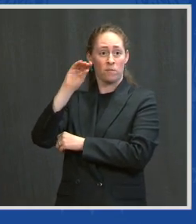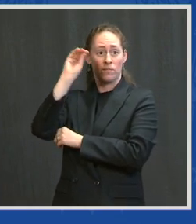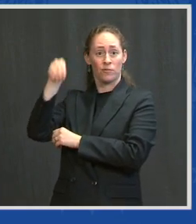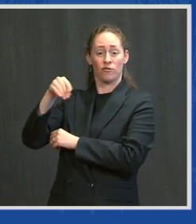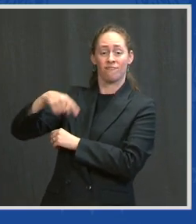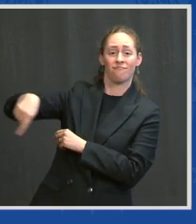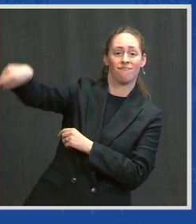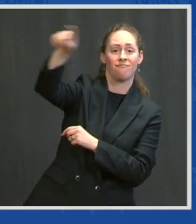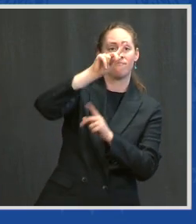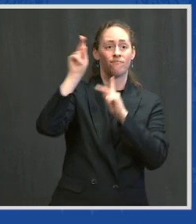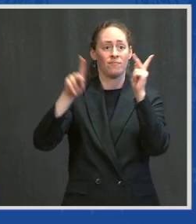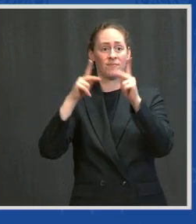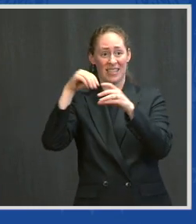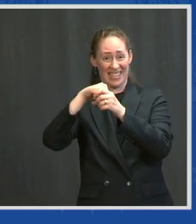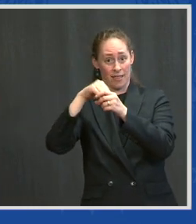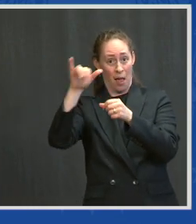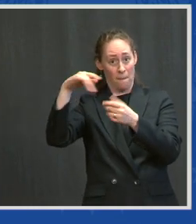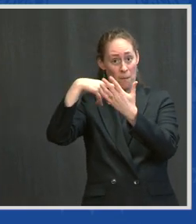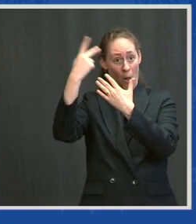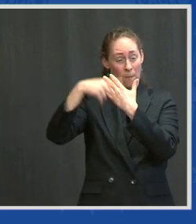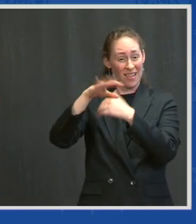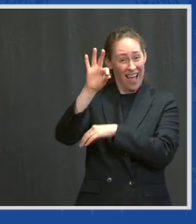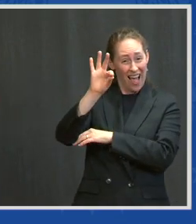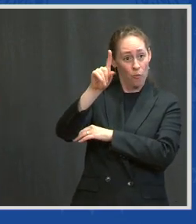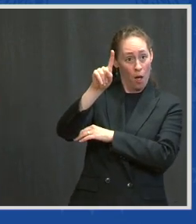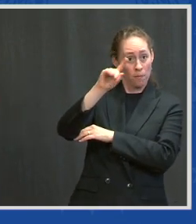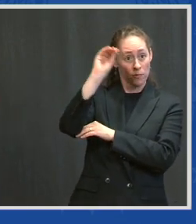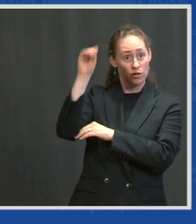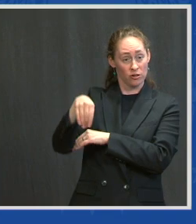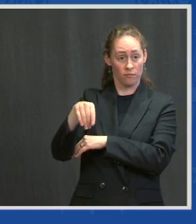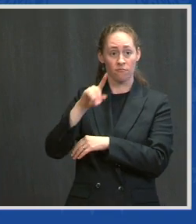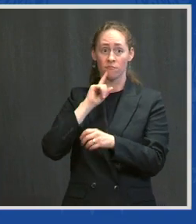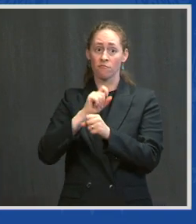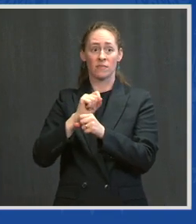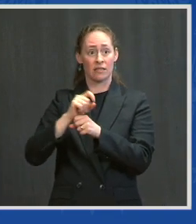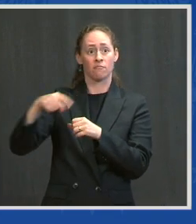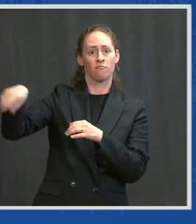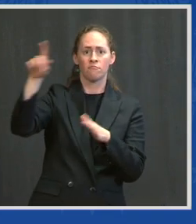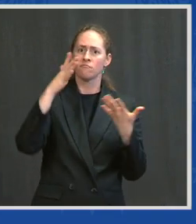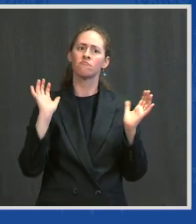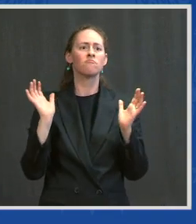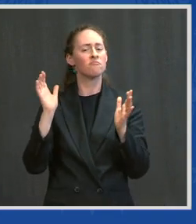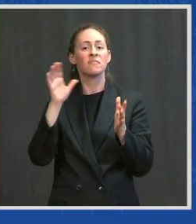States and cities should invest the American Rescue Plan funds in those kinds of anti-violent crime programs.